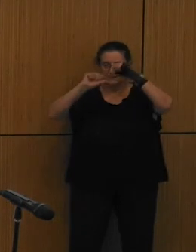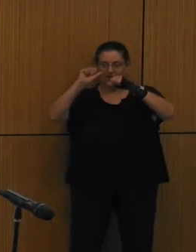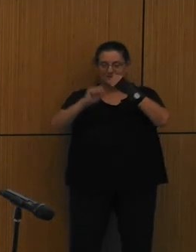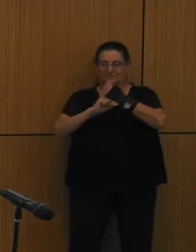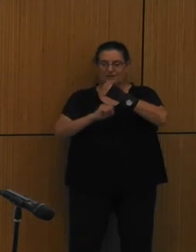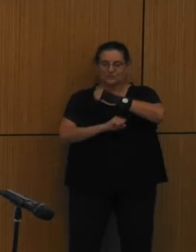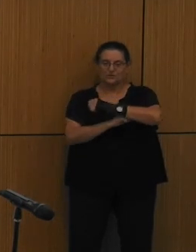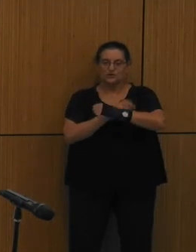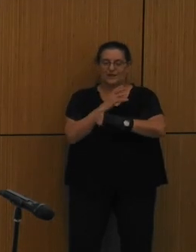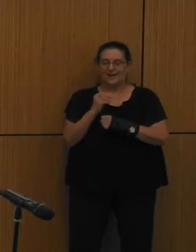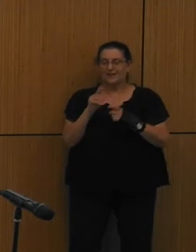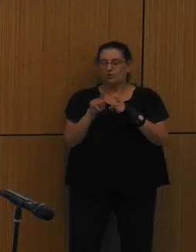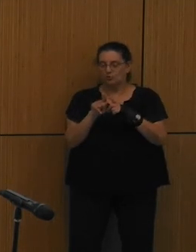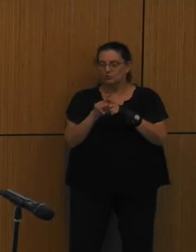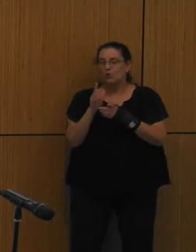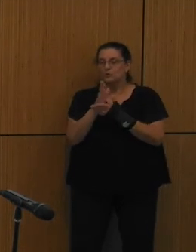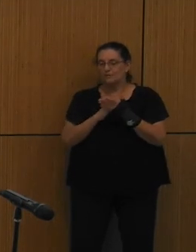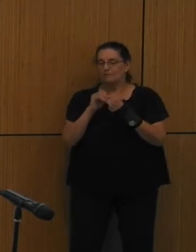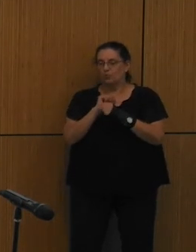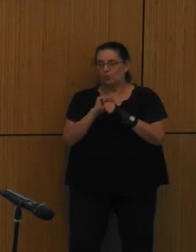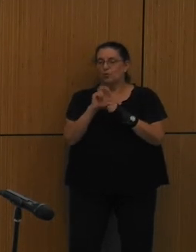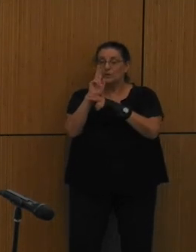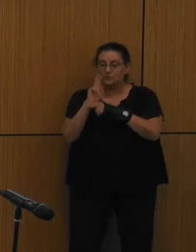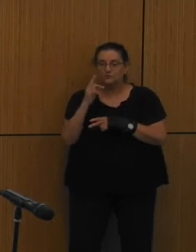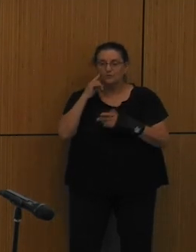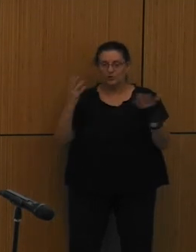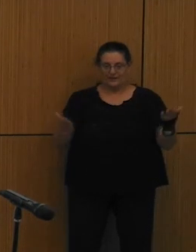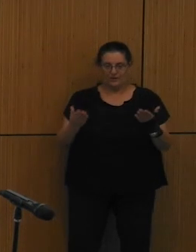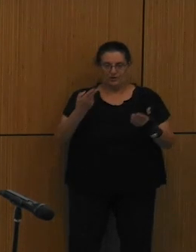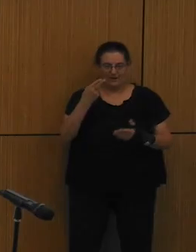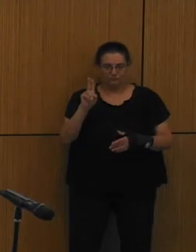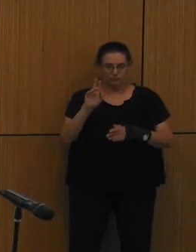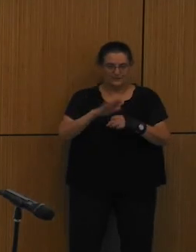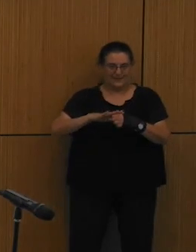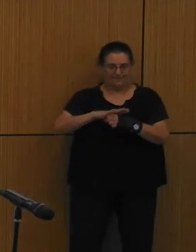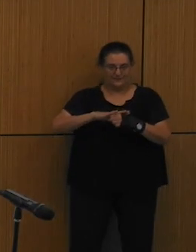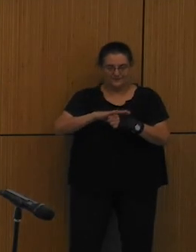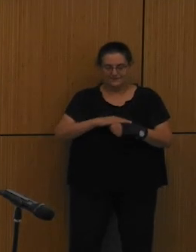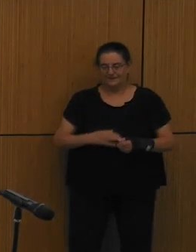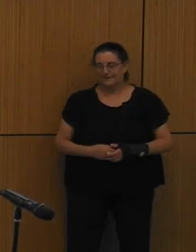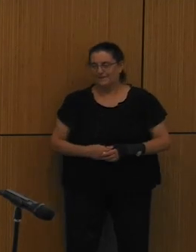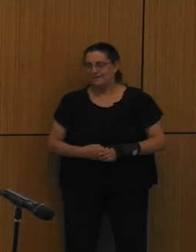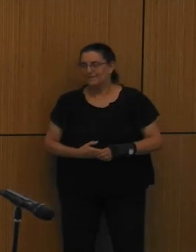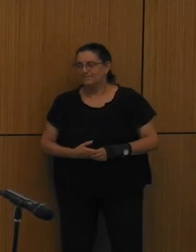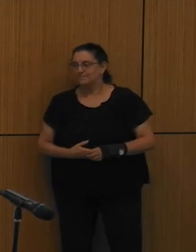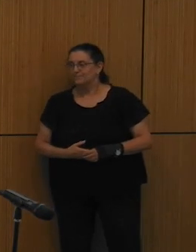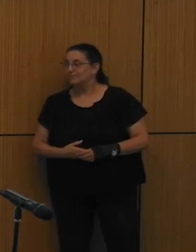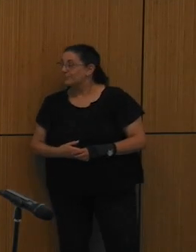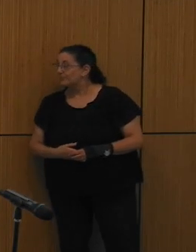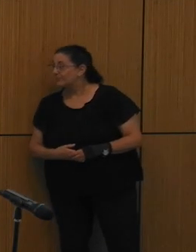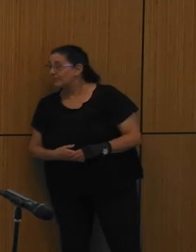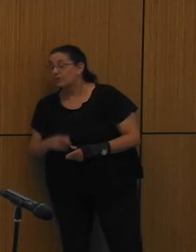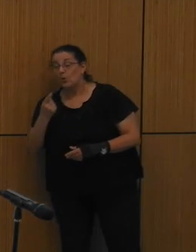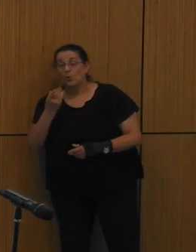about some of the work that we've been doing with it here. If I don't run over. So, one thing that we're really interested in